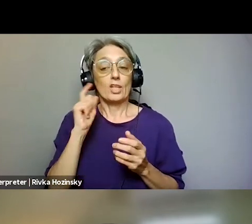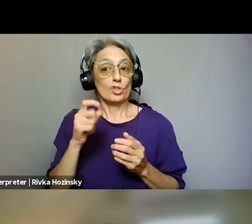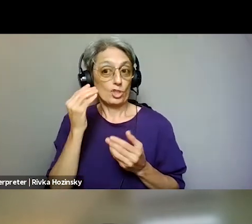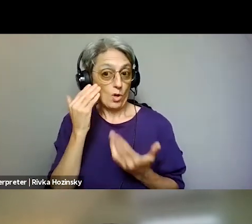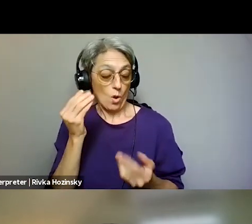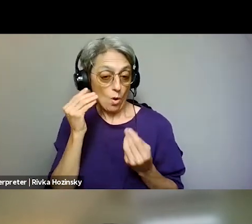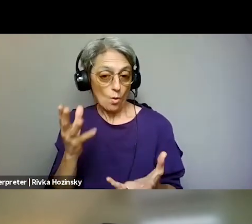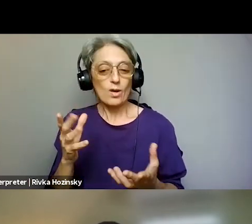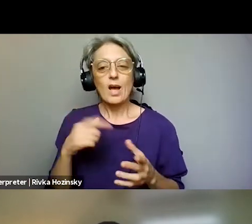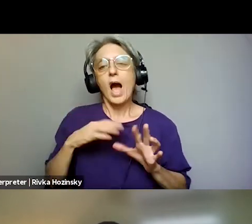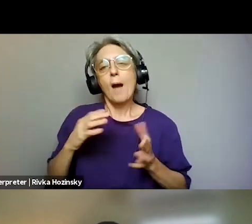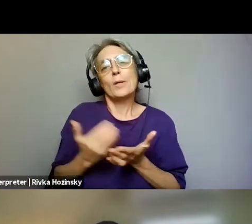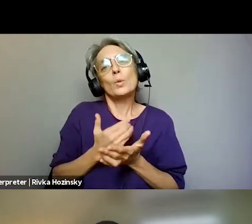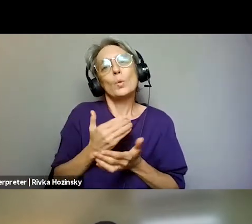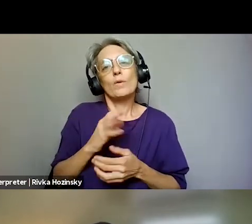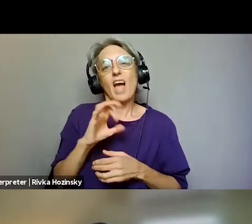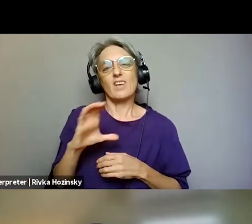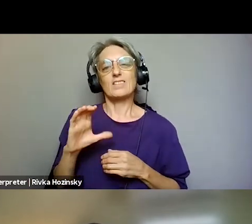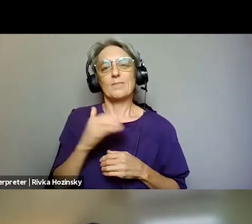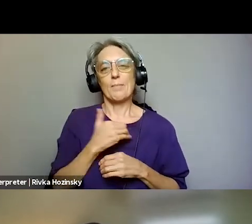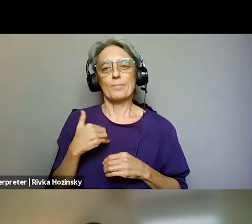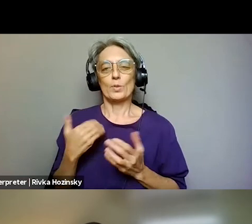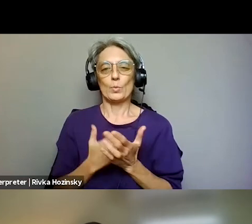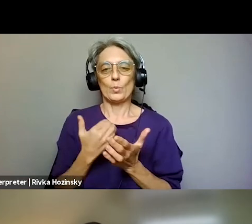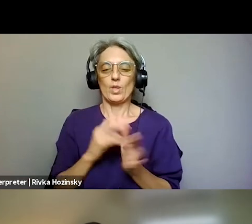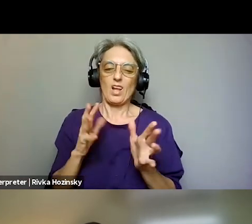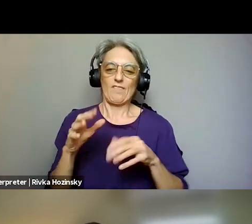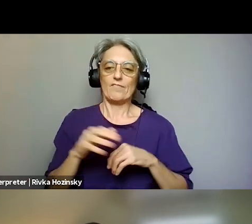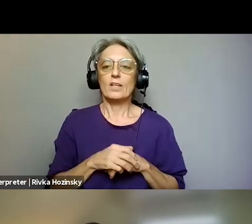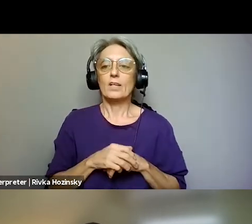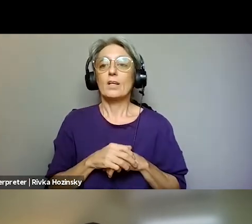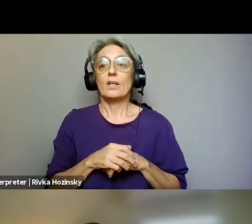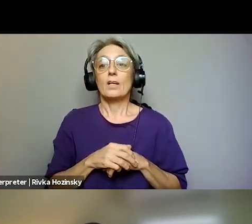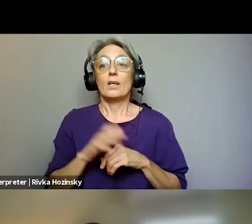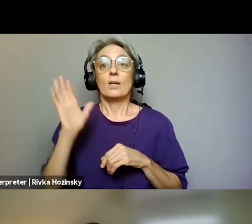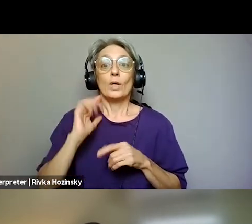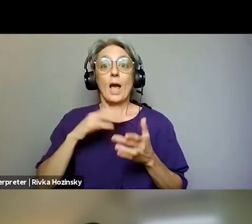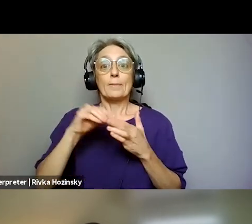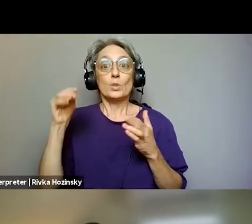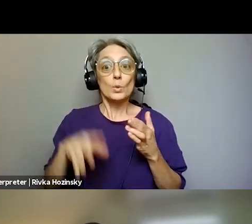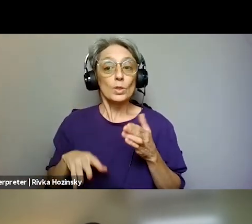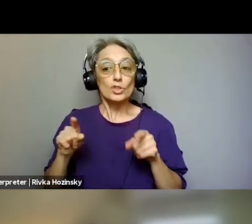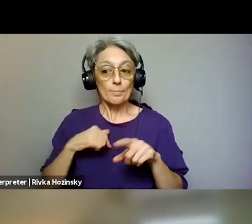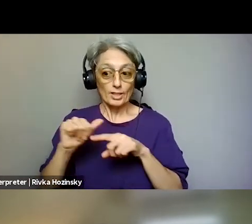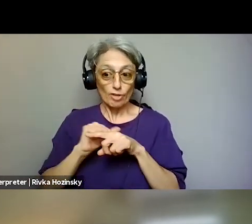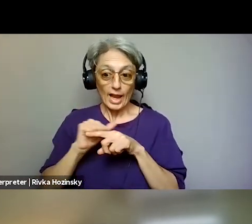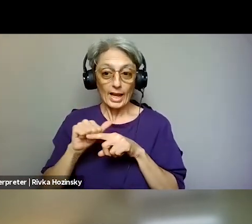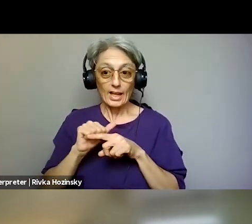new member of a faculty and as a student during my training there were no resources to compensate